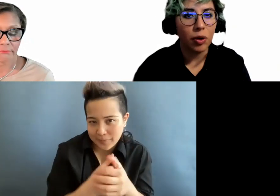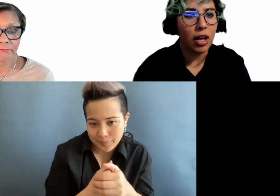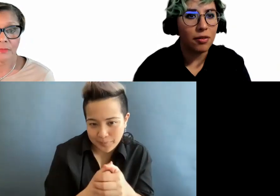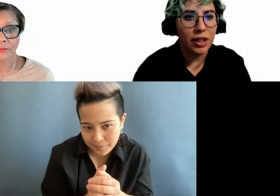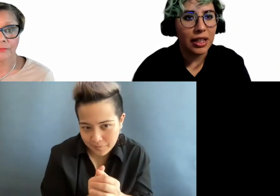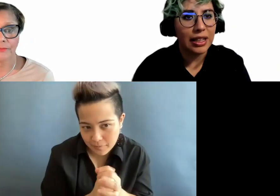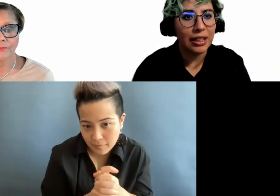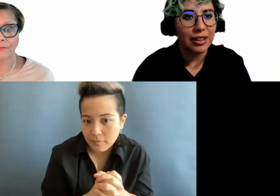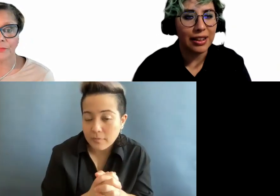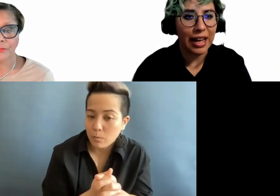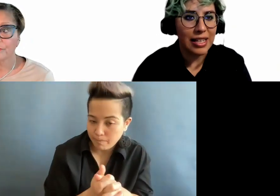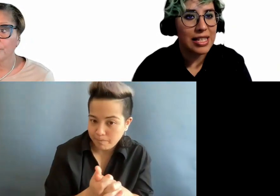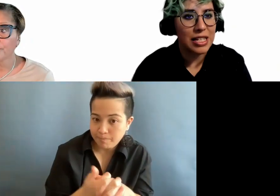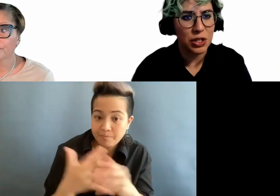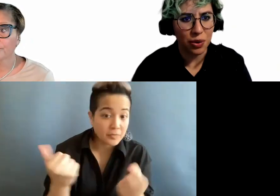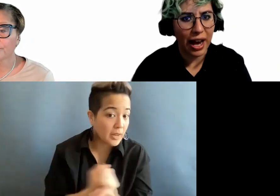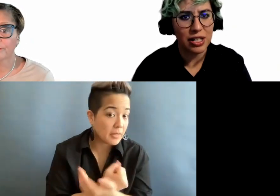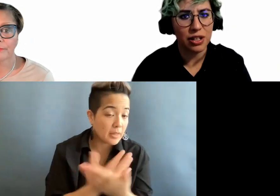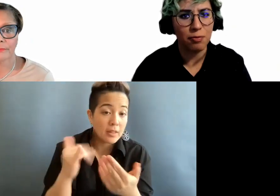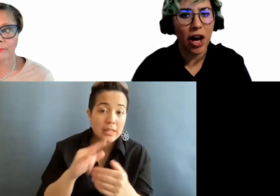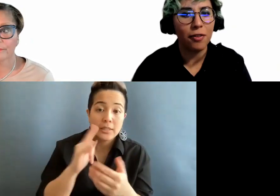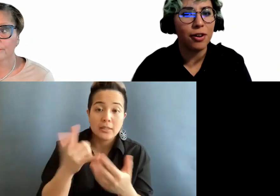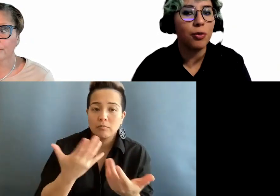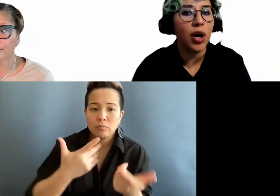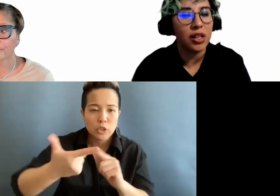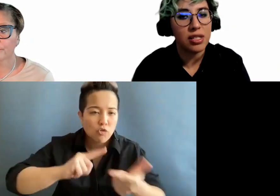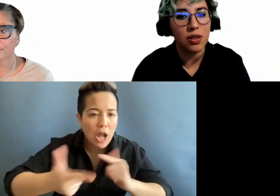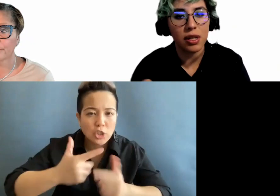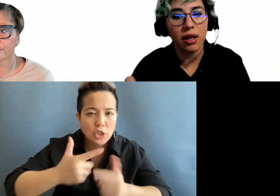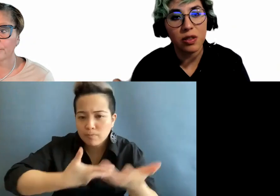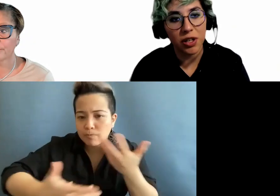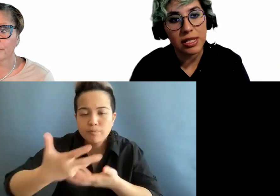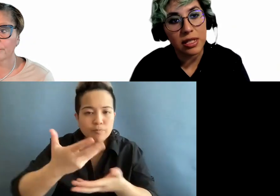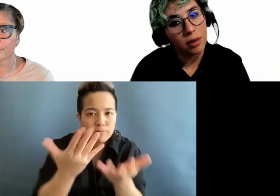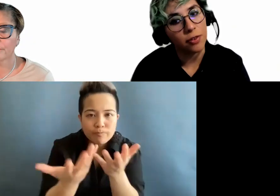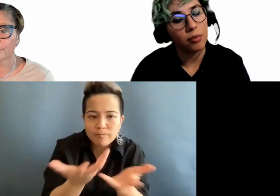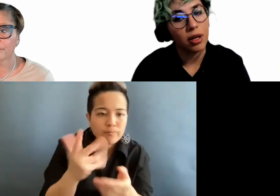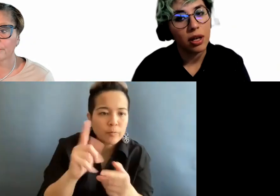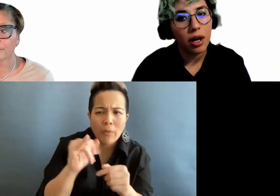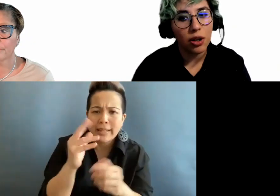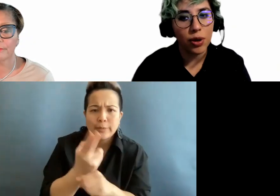Now, everything that is interaction, where does that user experience come from? You want